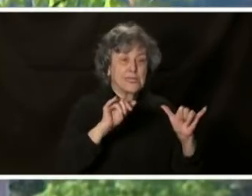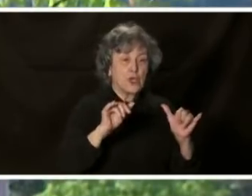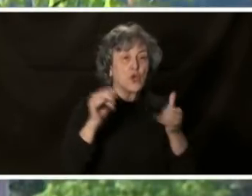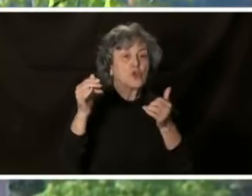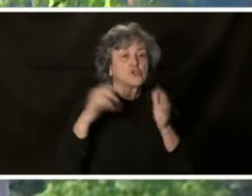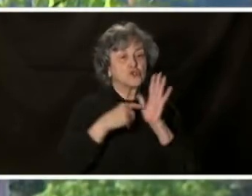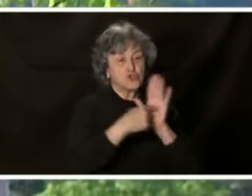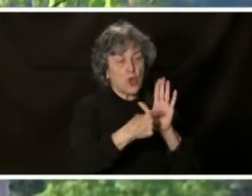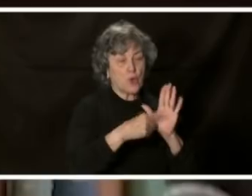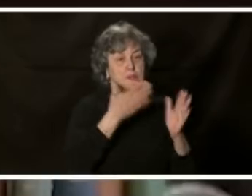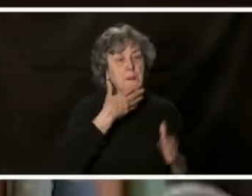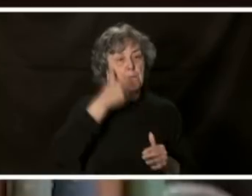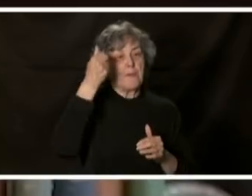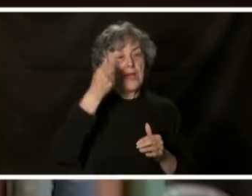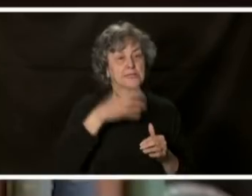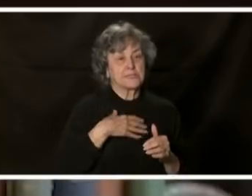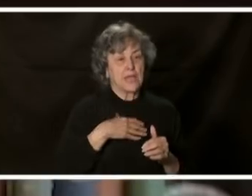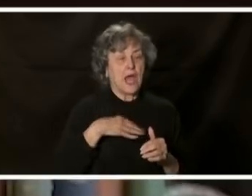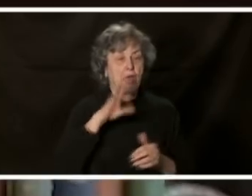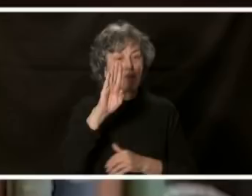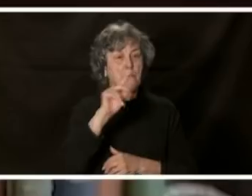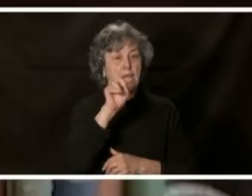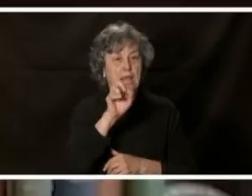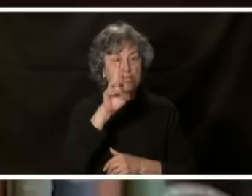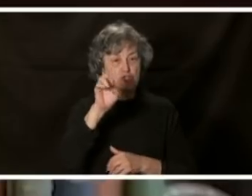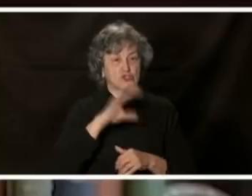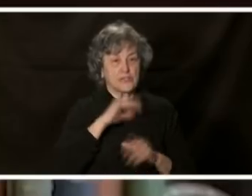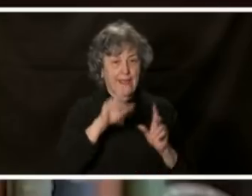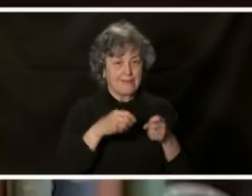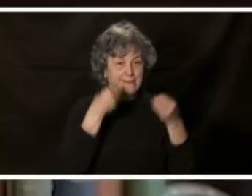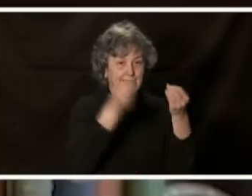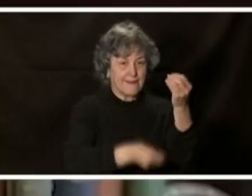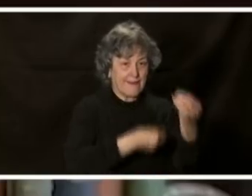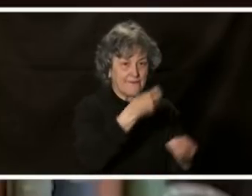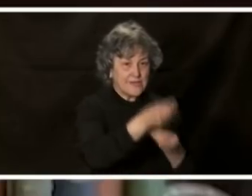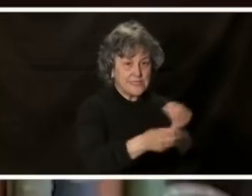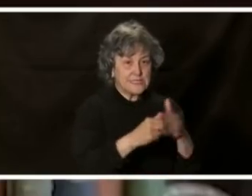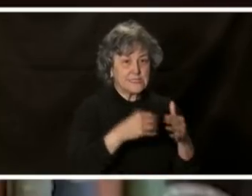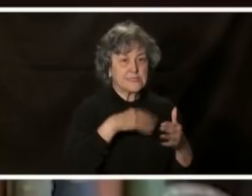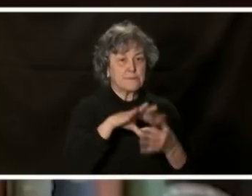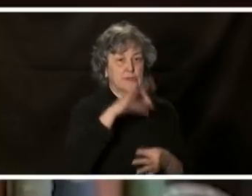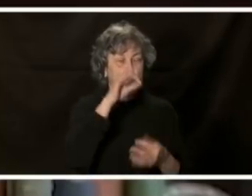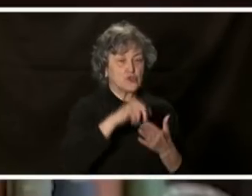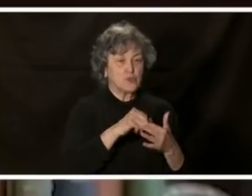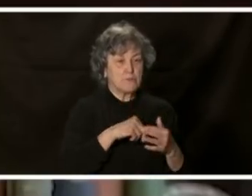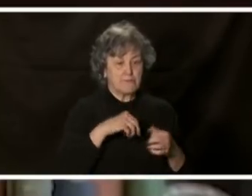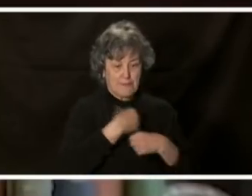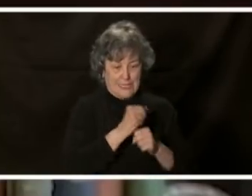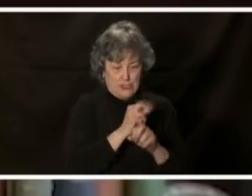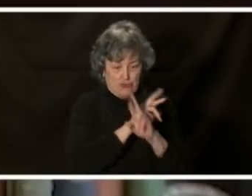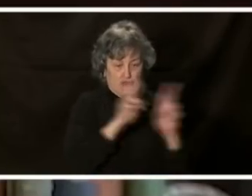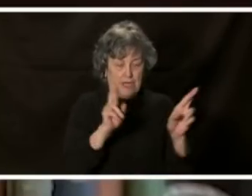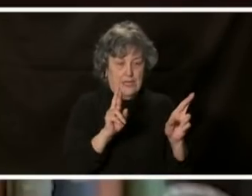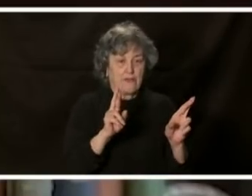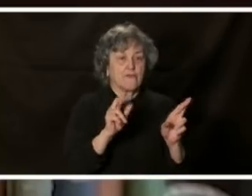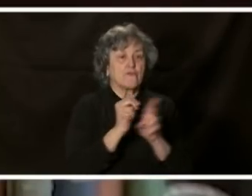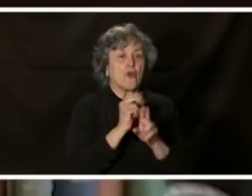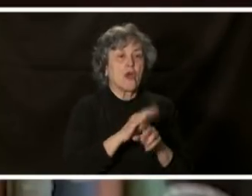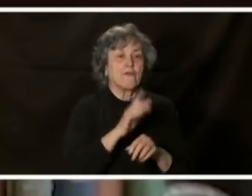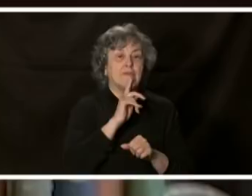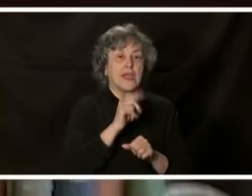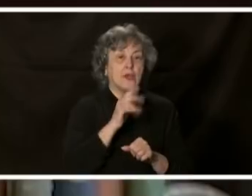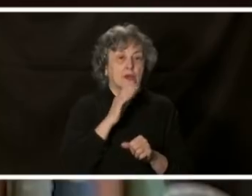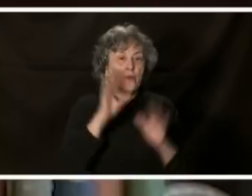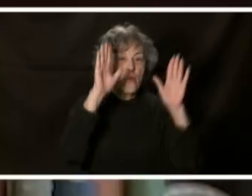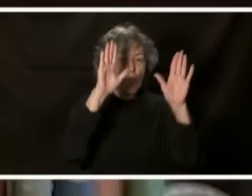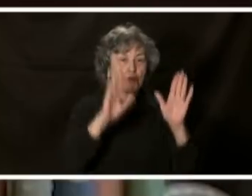AND THE BEST OF THE HUMAN SPIRIT, AND EQUIPPED YOU, ALL THE MORE, FOR VERY PROMISING CAREERS.